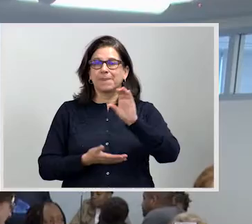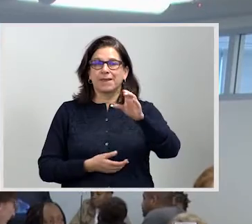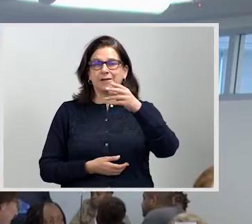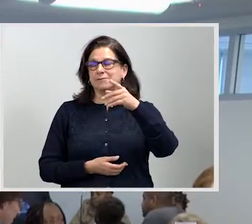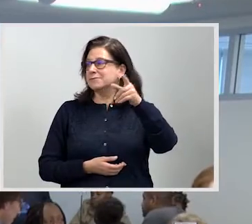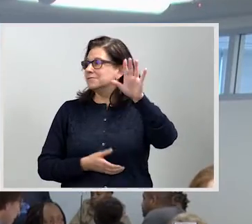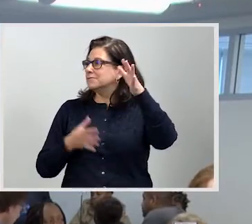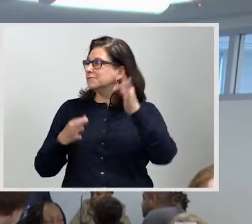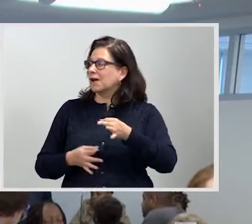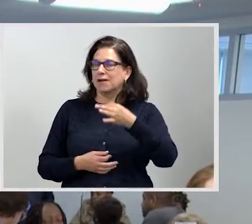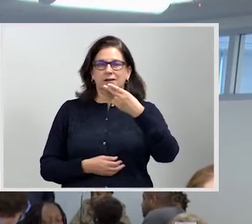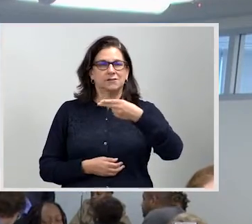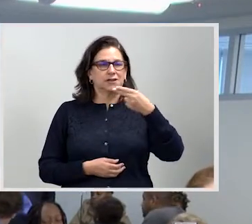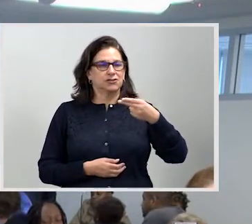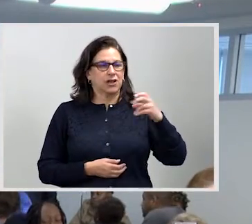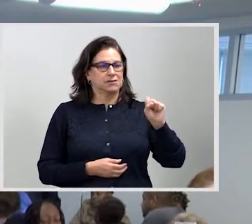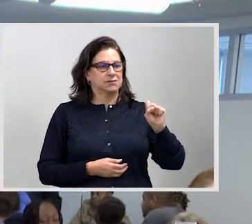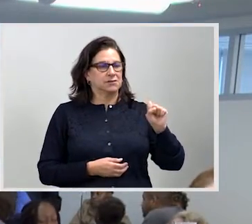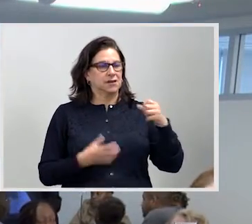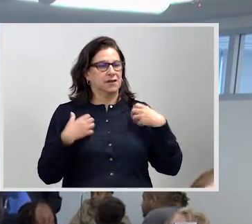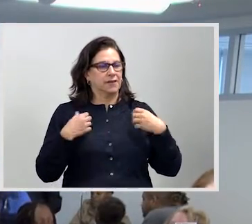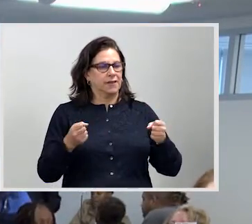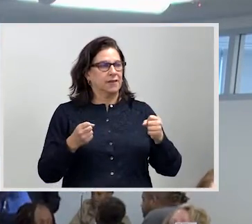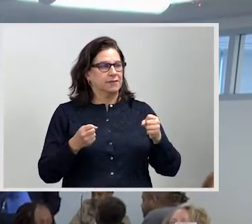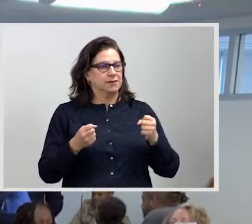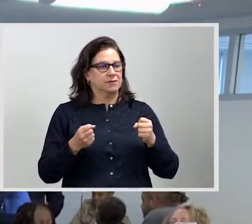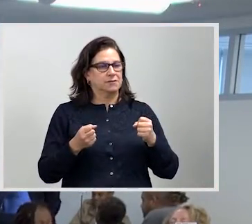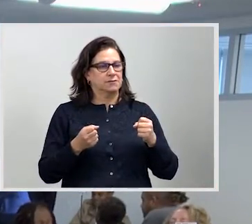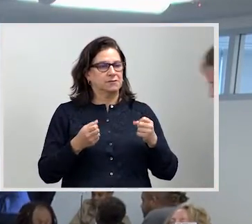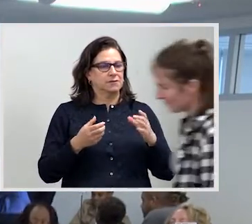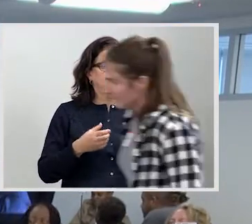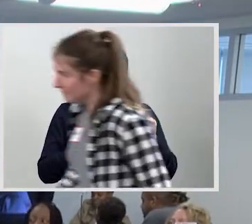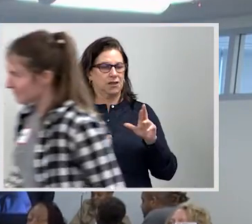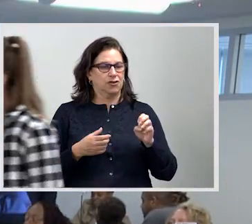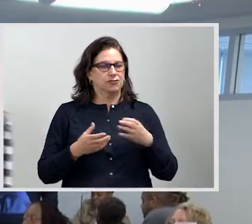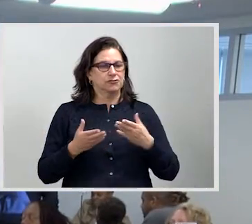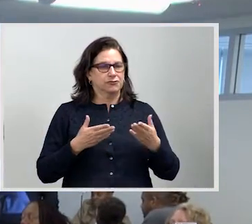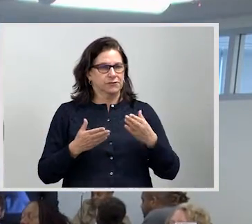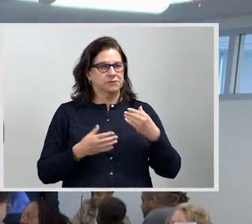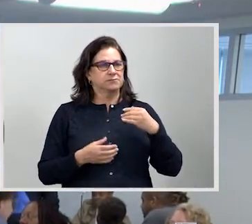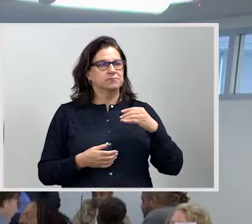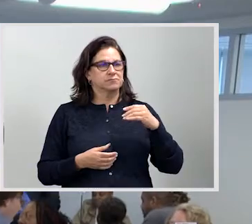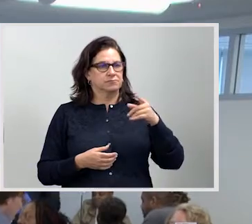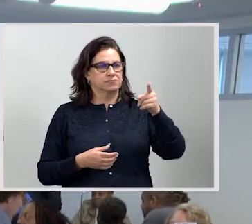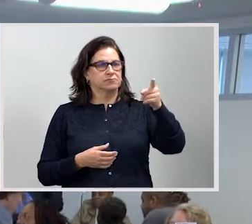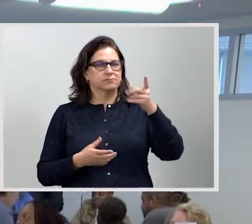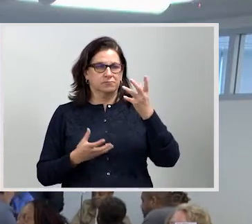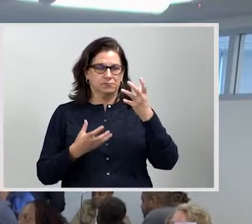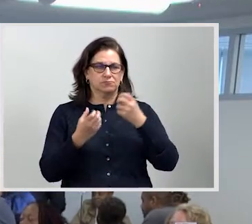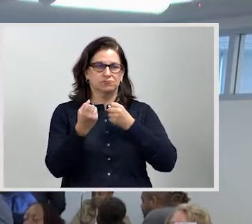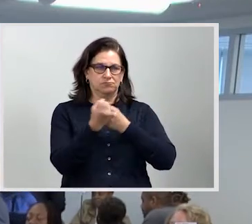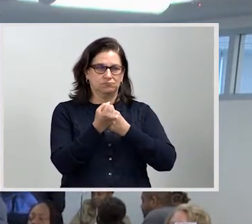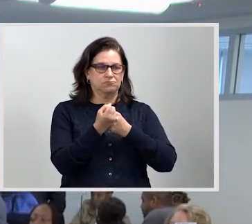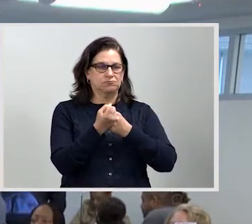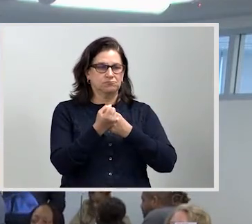BUT WE KEPT EVERYTHING ELSE. EVERYTHING ELSE GOT A LITTLE BOOST, TOO. AND IT WAS ALL ABOUT RAISING REVENUE.